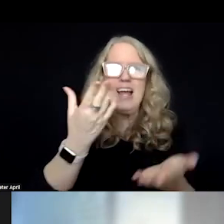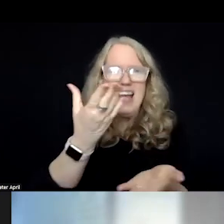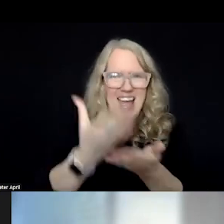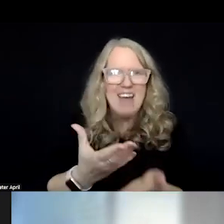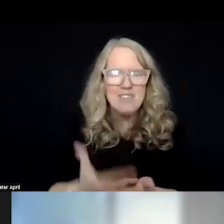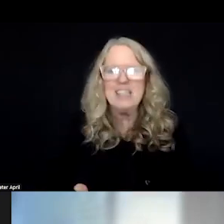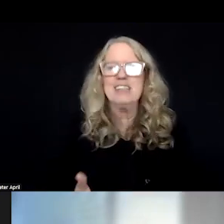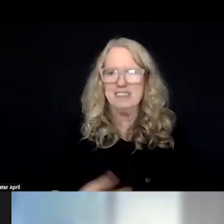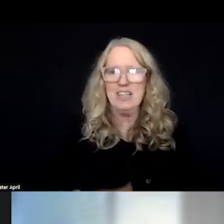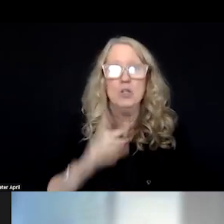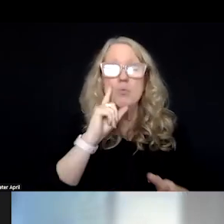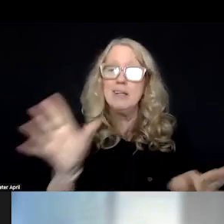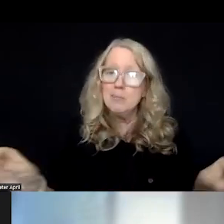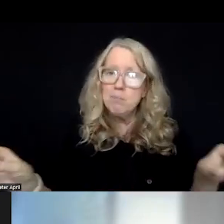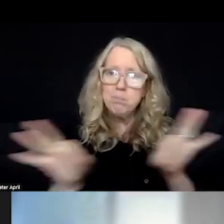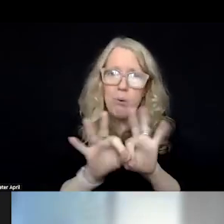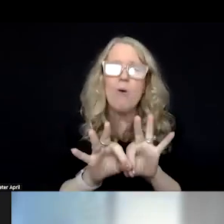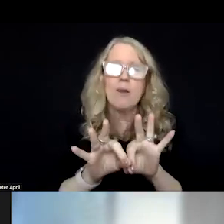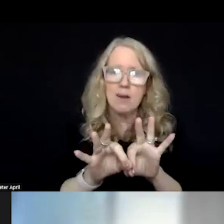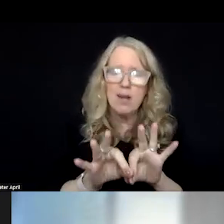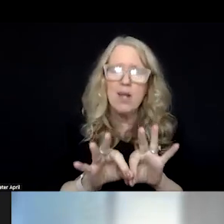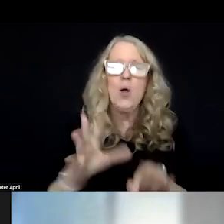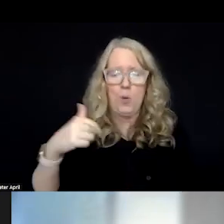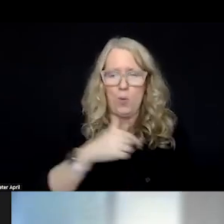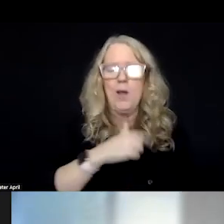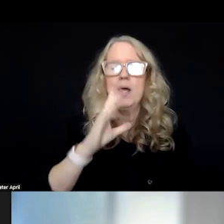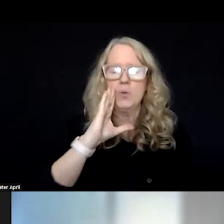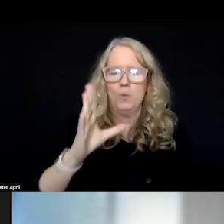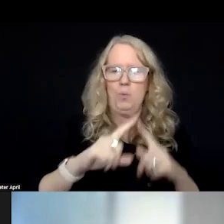OF THE IMPORTANT PIECES WHEN WE MOVED INTO THE OPERATING OF THE